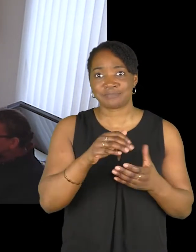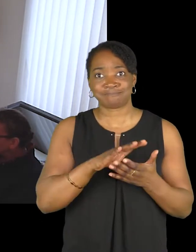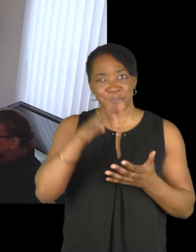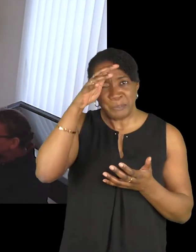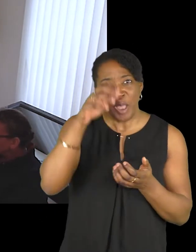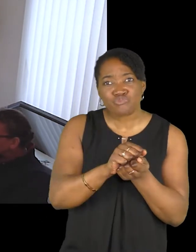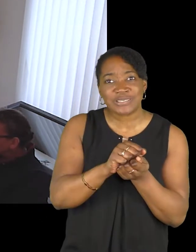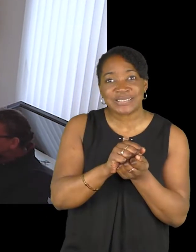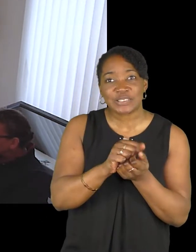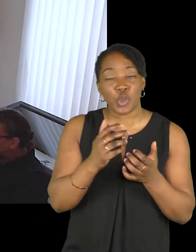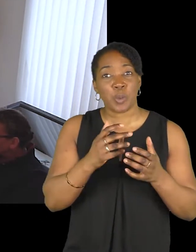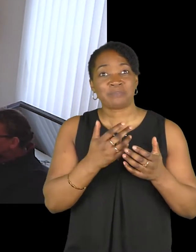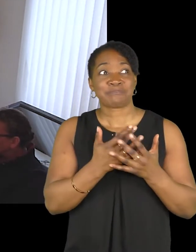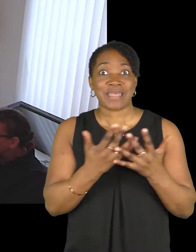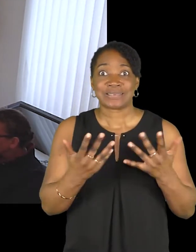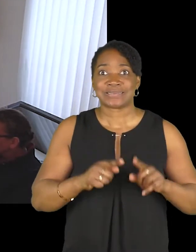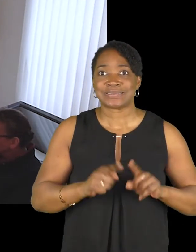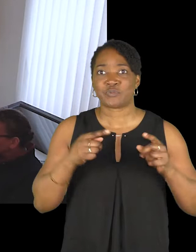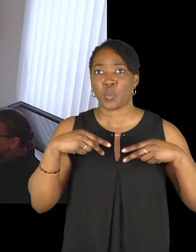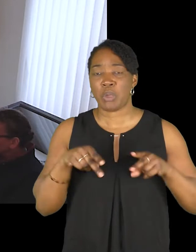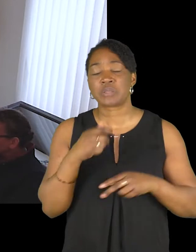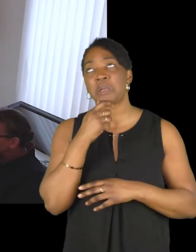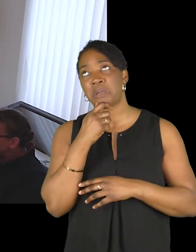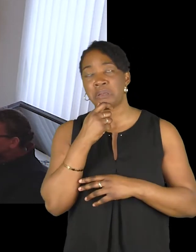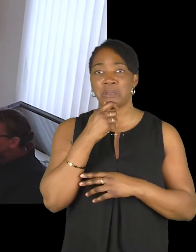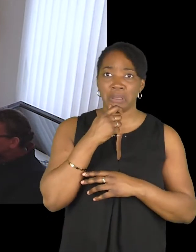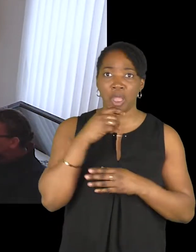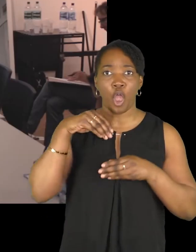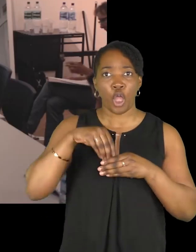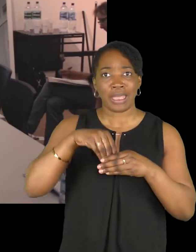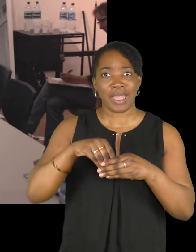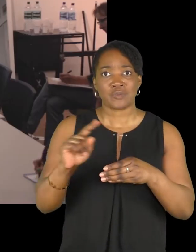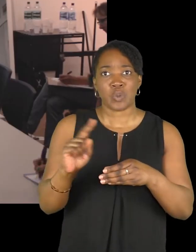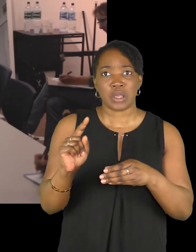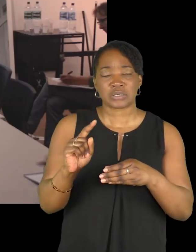then it's thinking about, well, you know, maybe archives are also about being in space together,